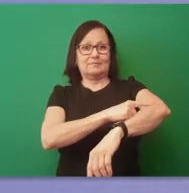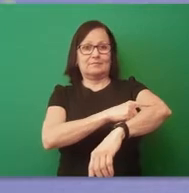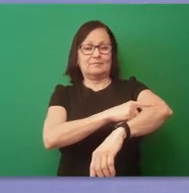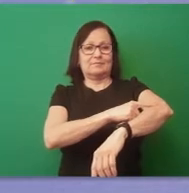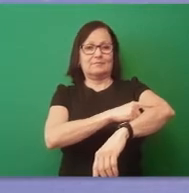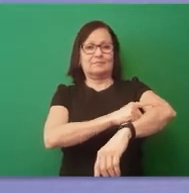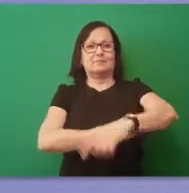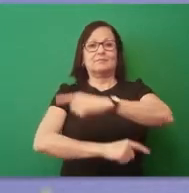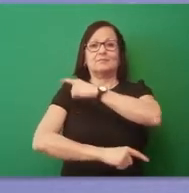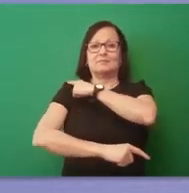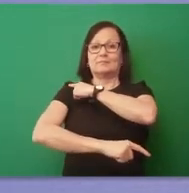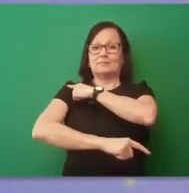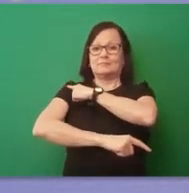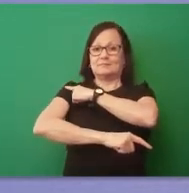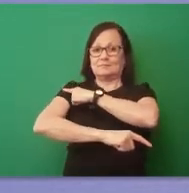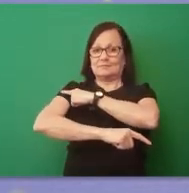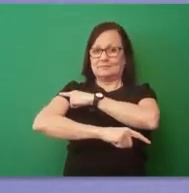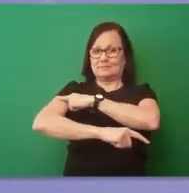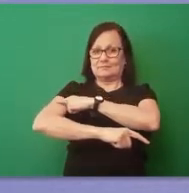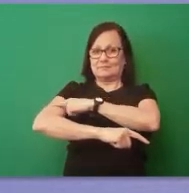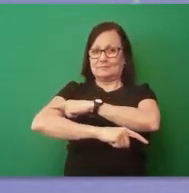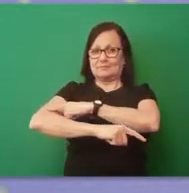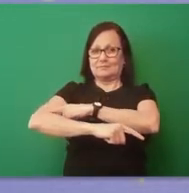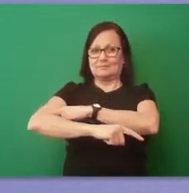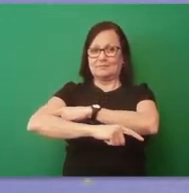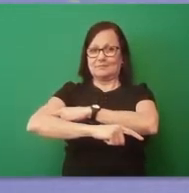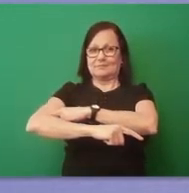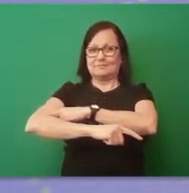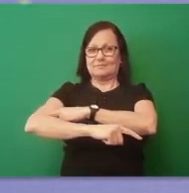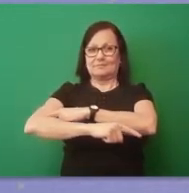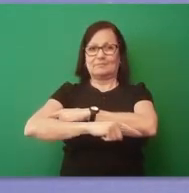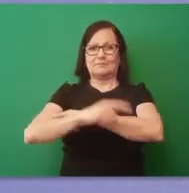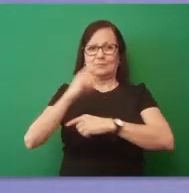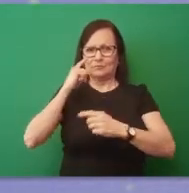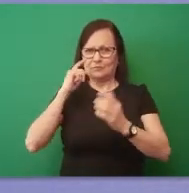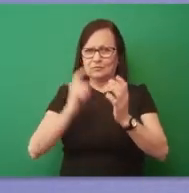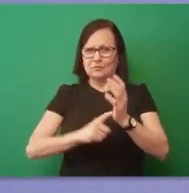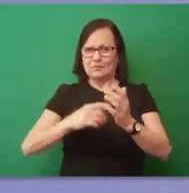Noticing any sensations in the upper arms.